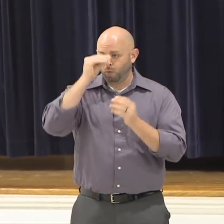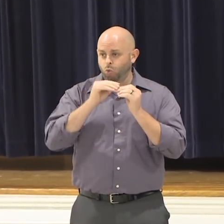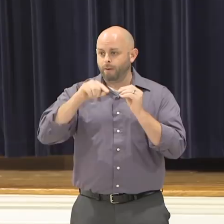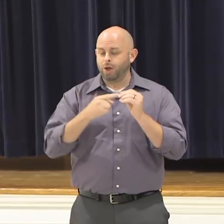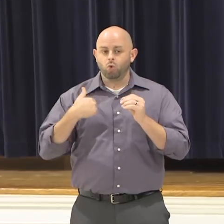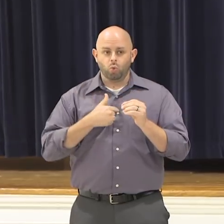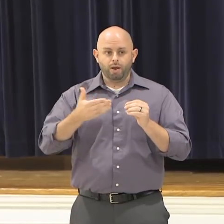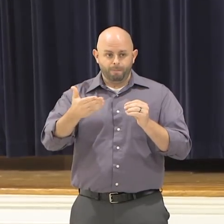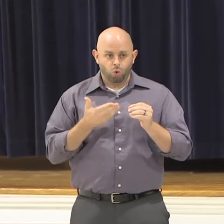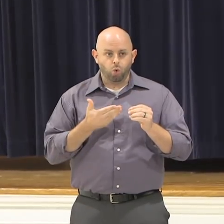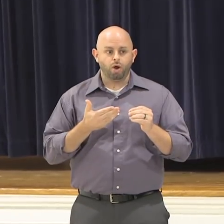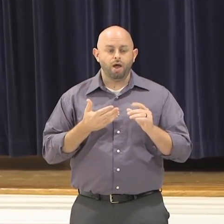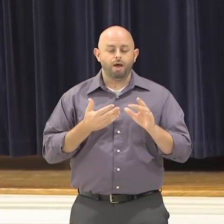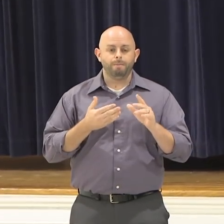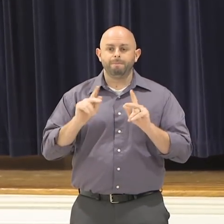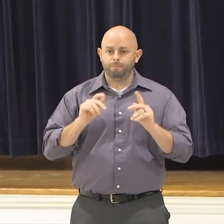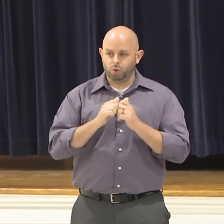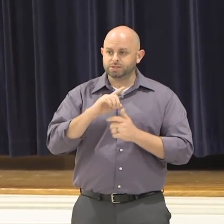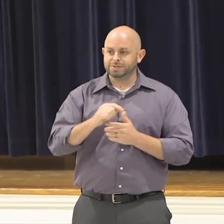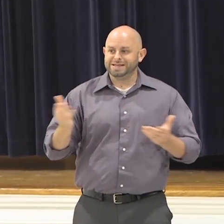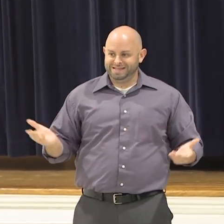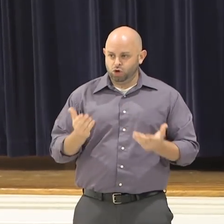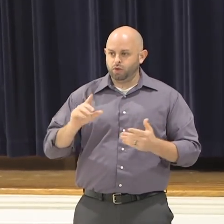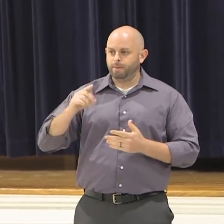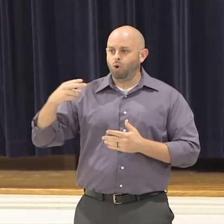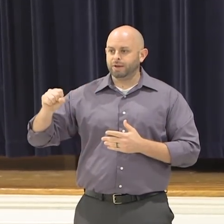employed the folks with disabilities here at the Department what it's under a